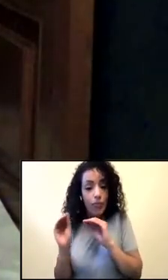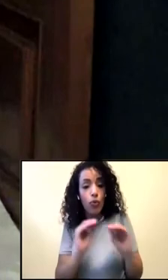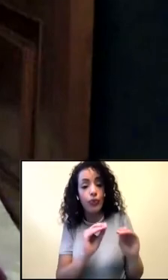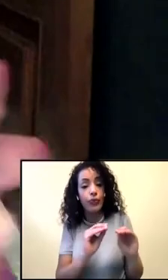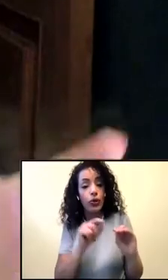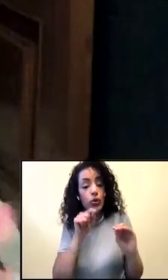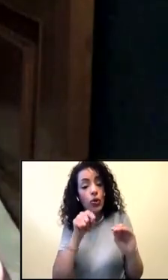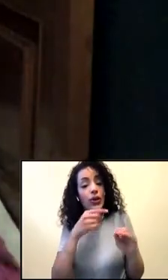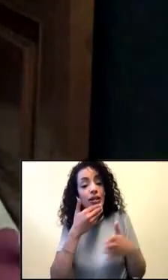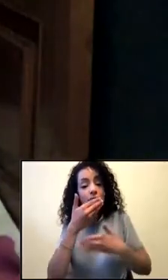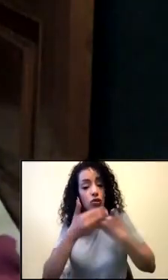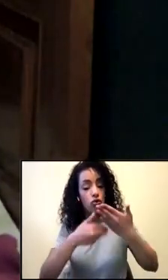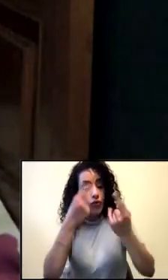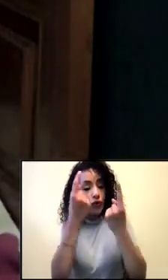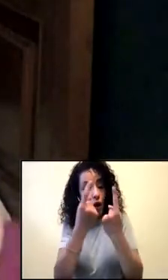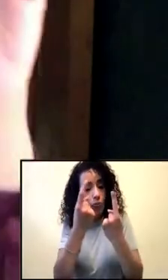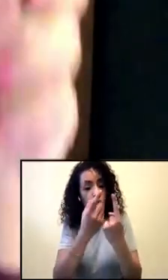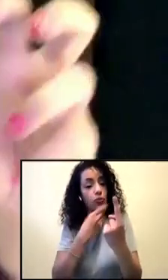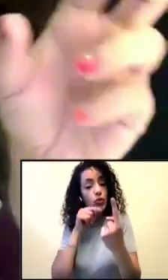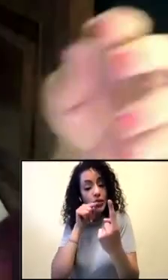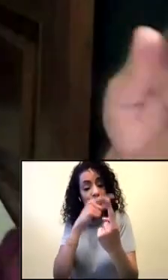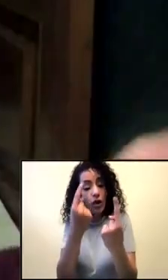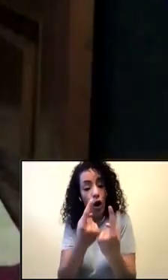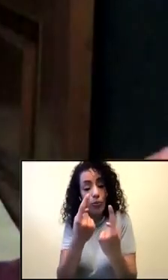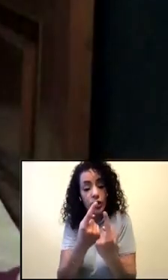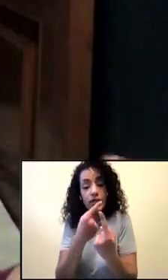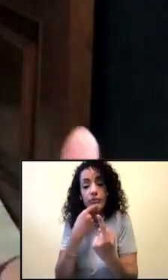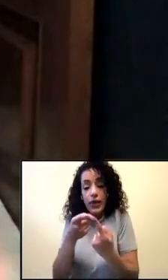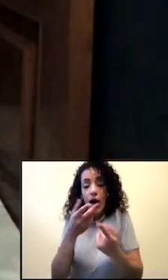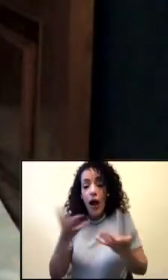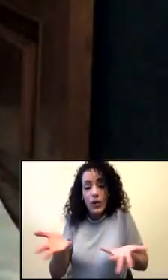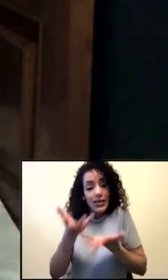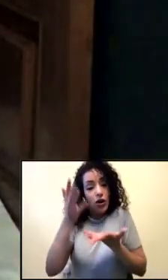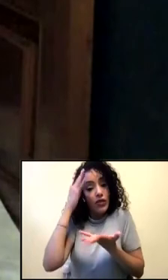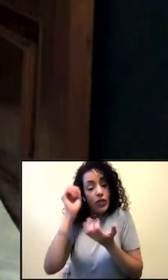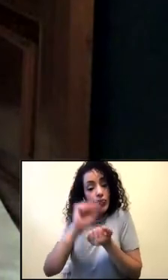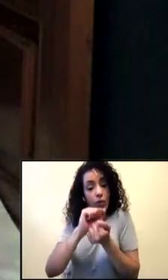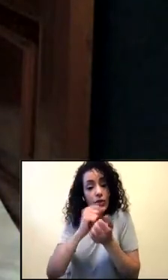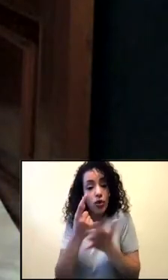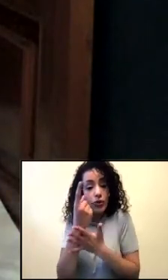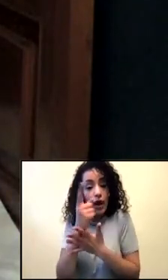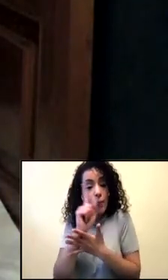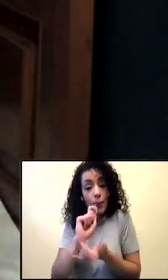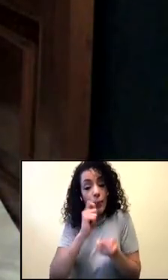object, using the object I restored memories so to speak and people became quite comfortable talking